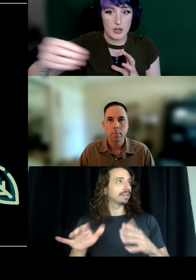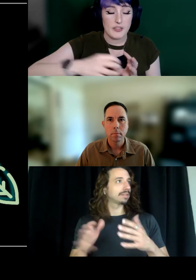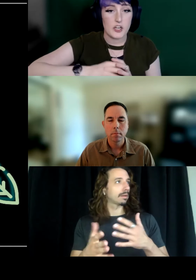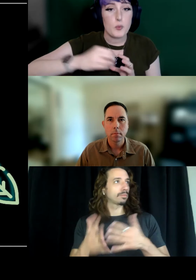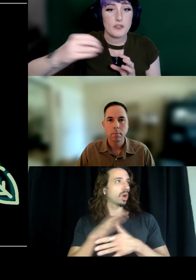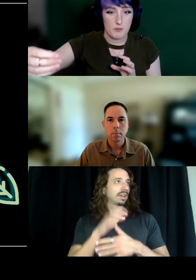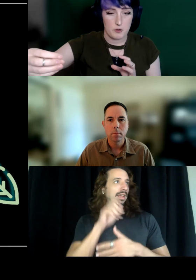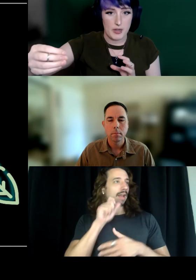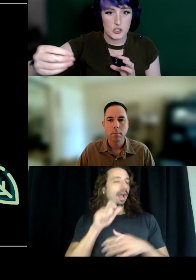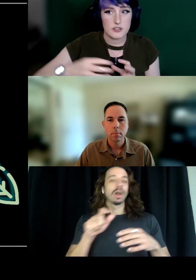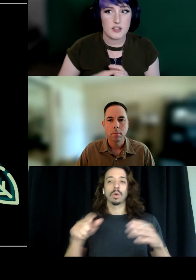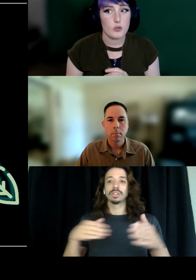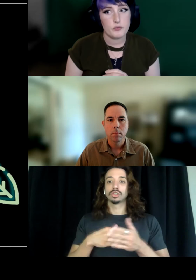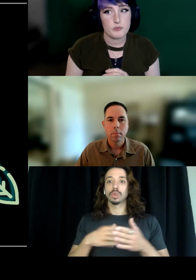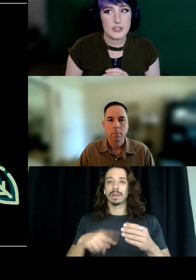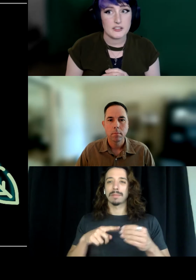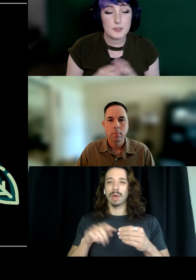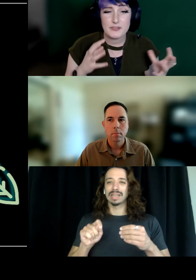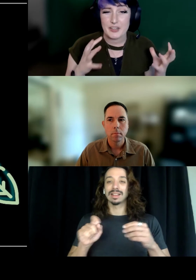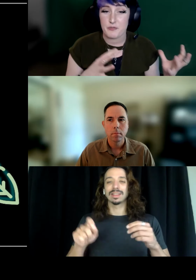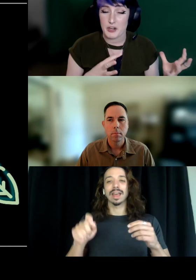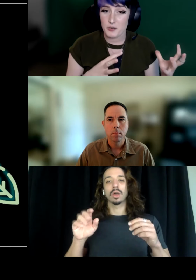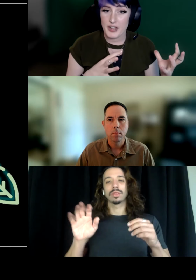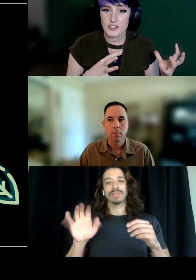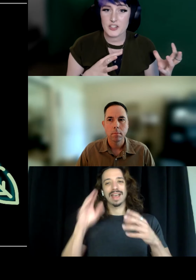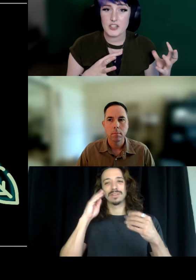and they're going to want that information, so it's a little bit of like a fear factor,